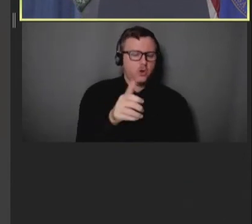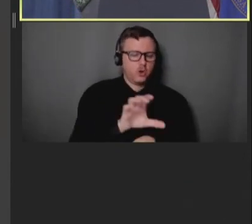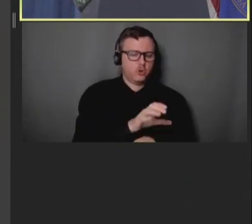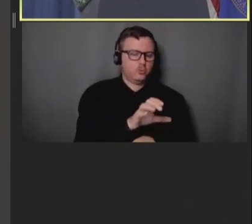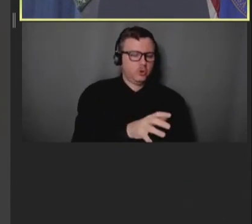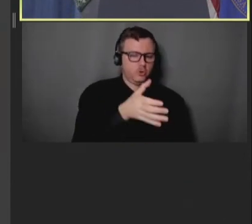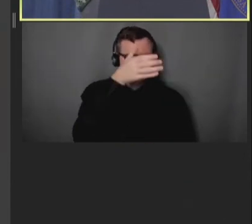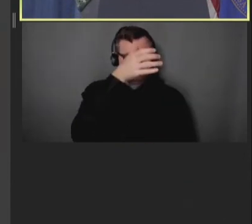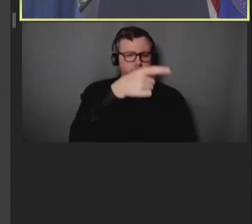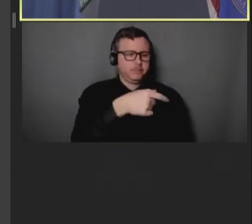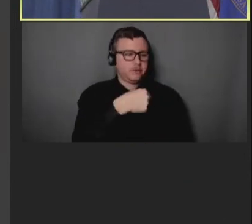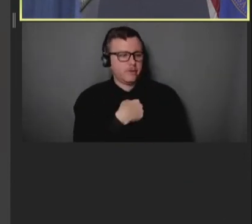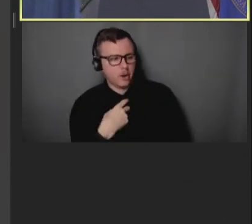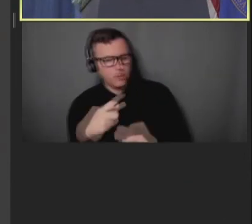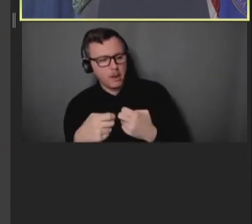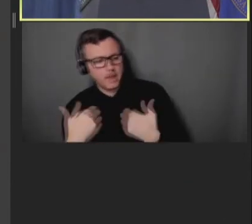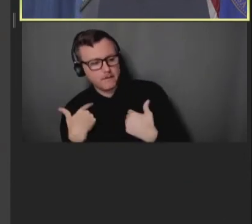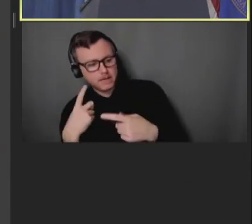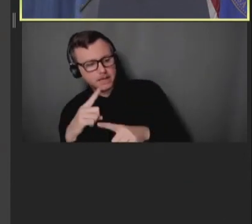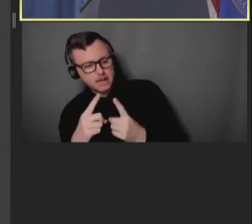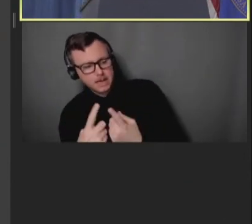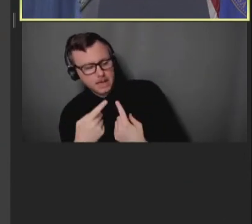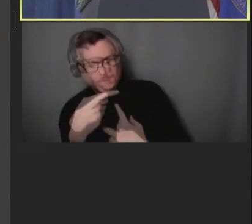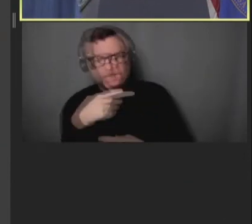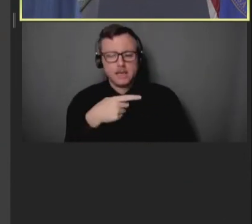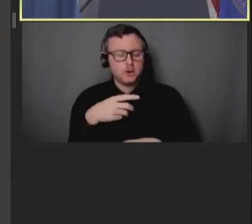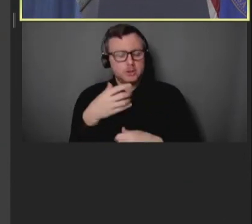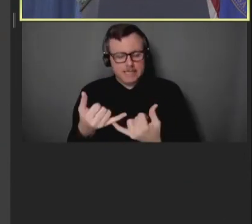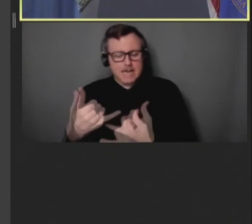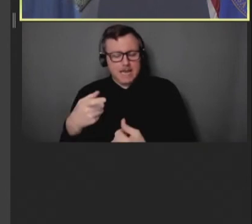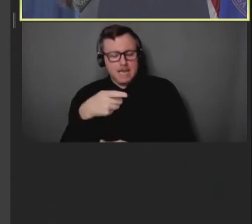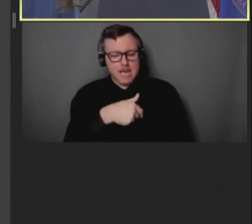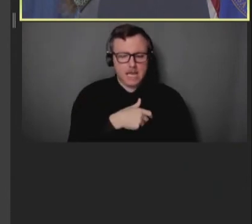is the problem we had today. And so Chris and his team would update the computer system every night.